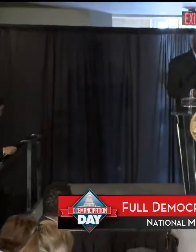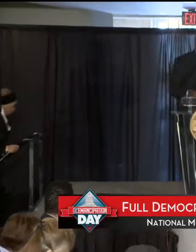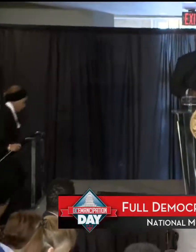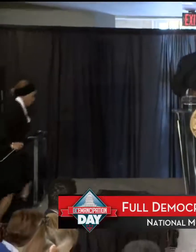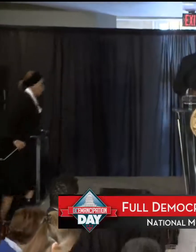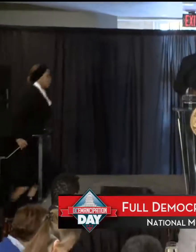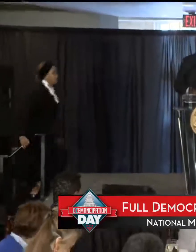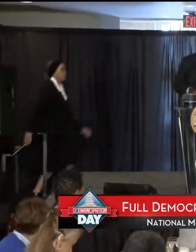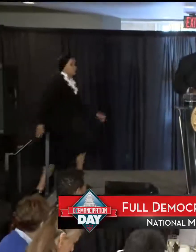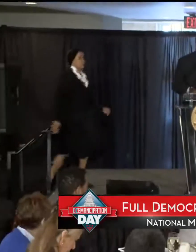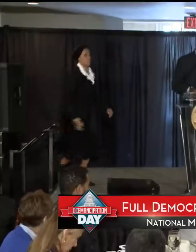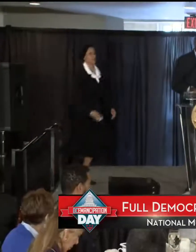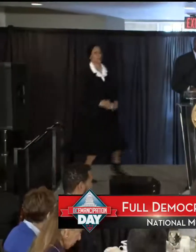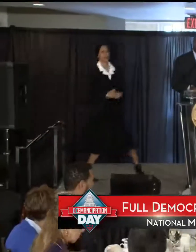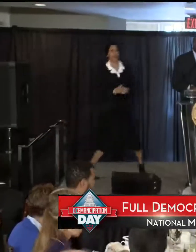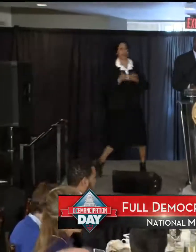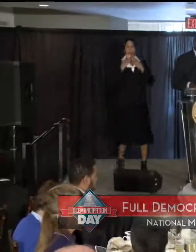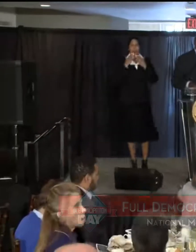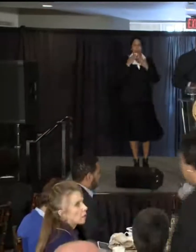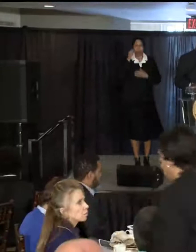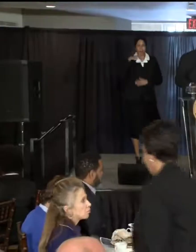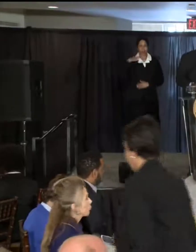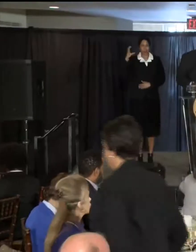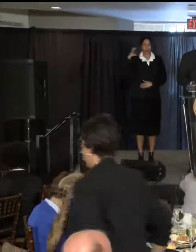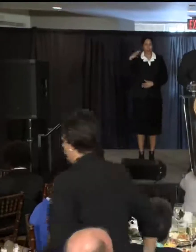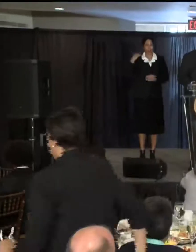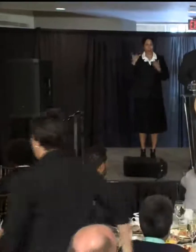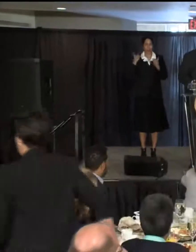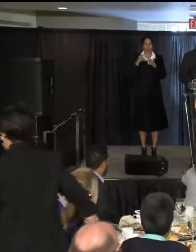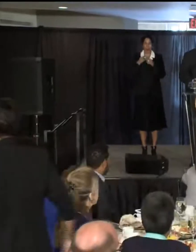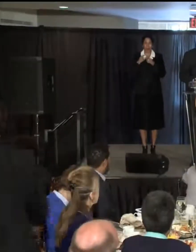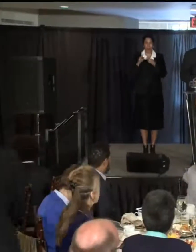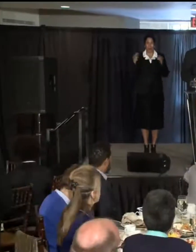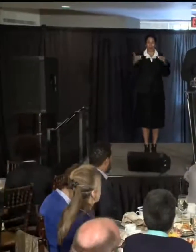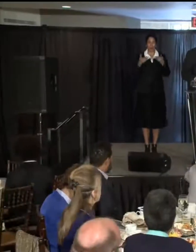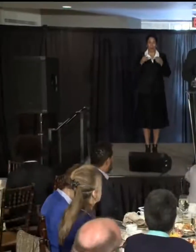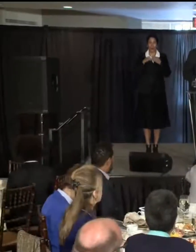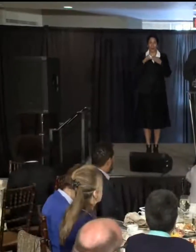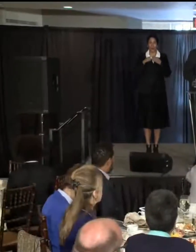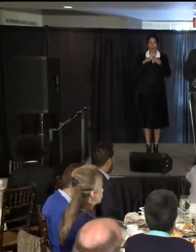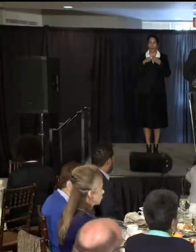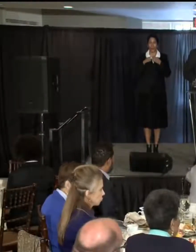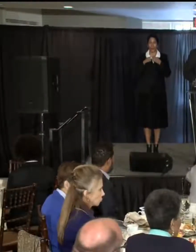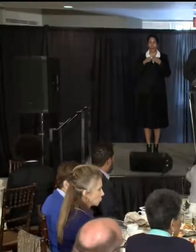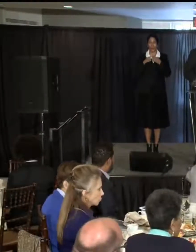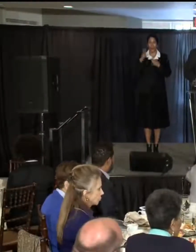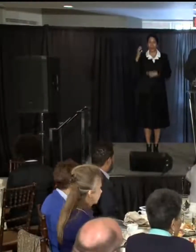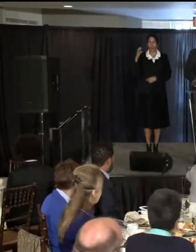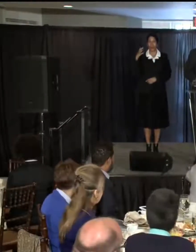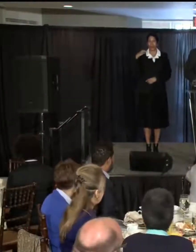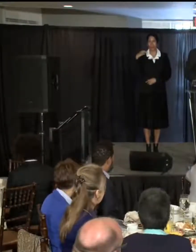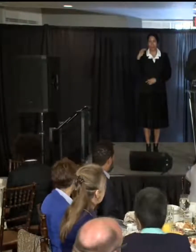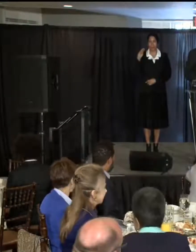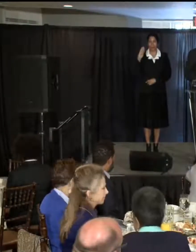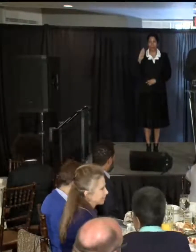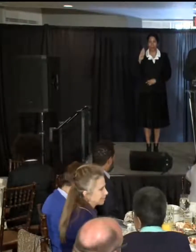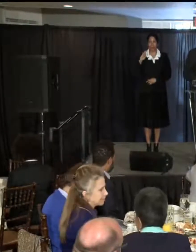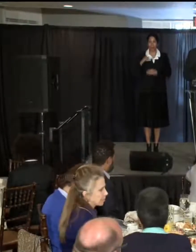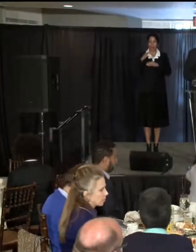THANK YOU, MR. CHAIRMAN, AND NOW WE ARE GOING TO GIVE A BRIEF INTRODUCTION TO THE MAYOR. NEXT STEPS FOR DEMOCRACY AND SHE